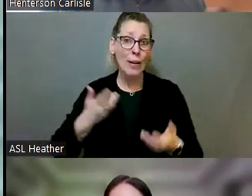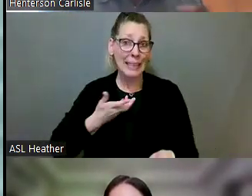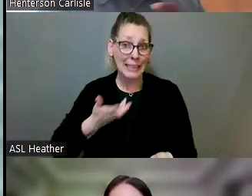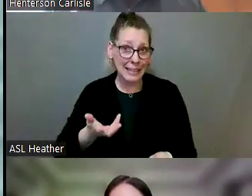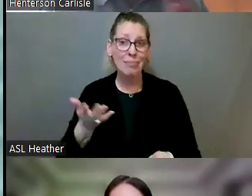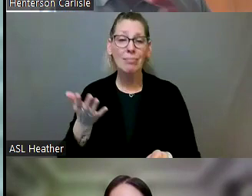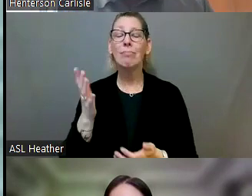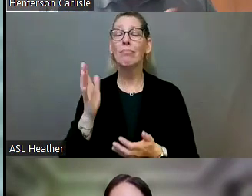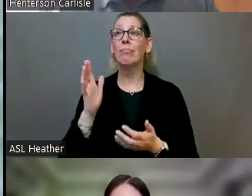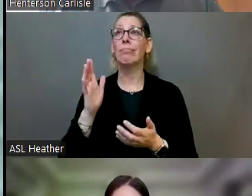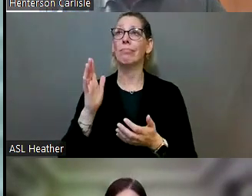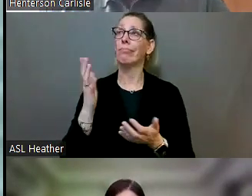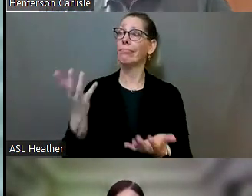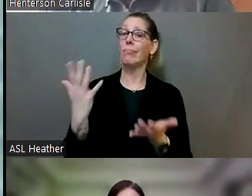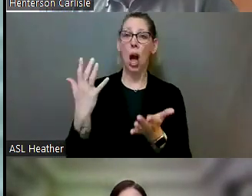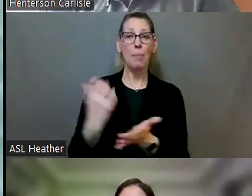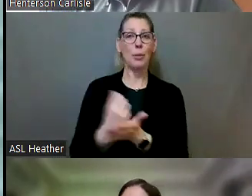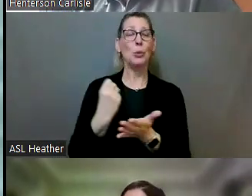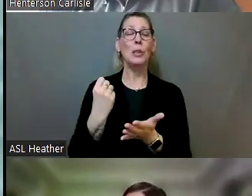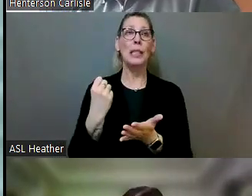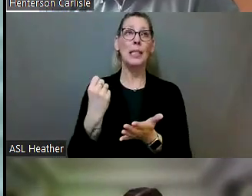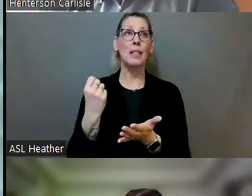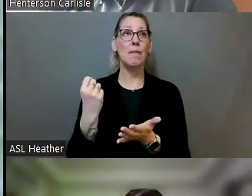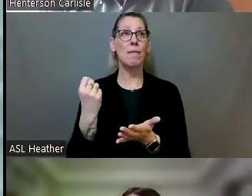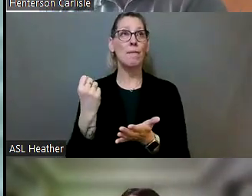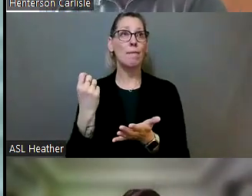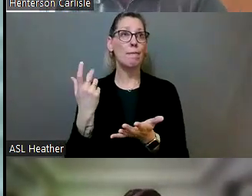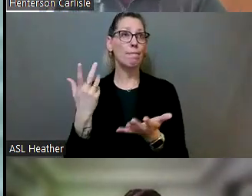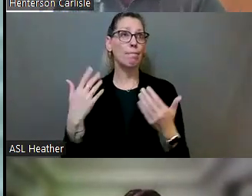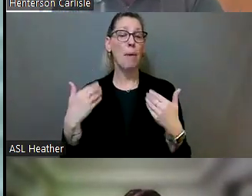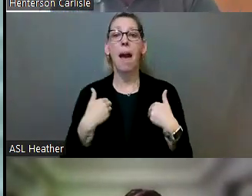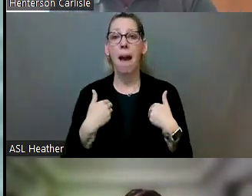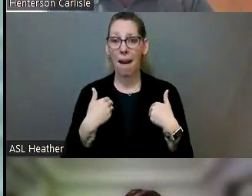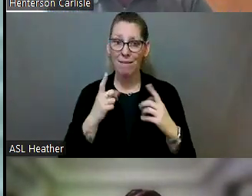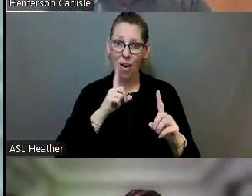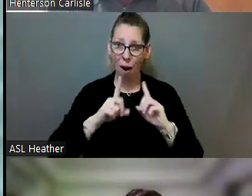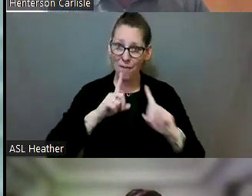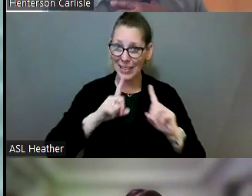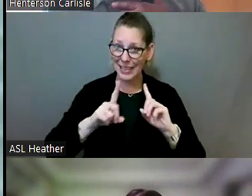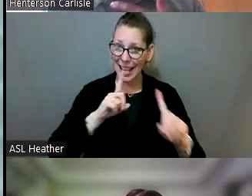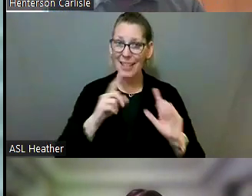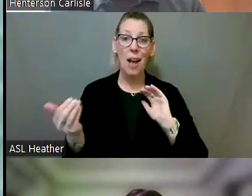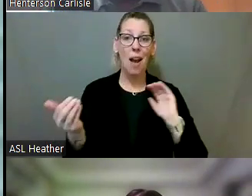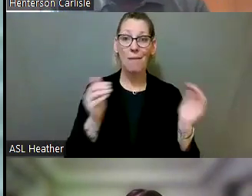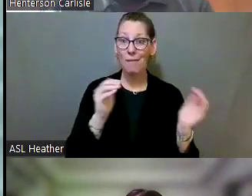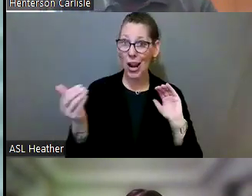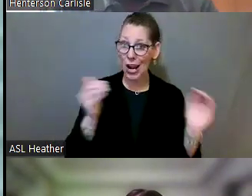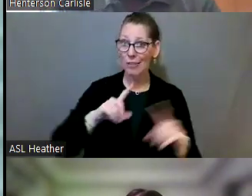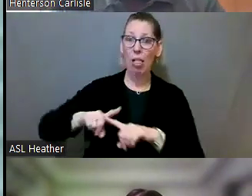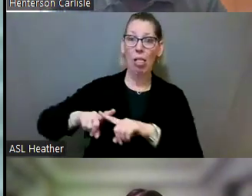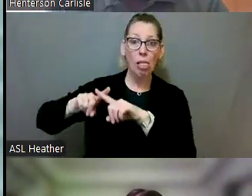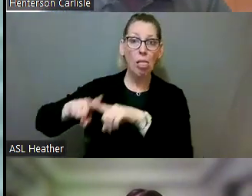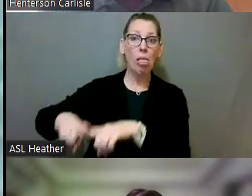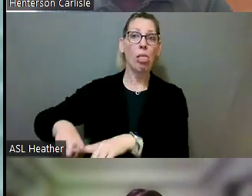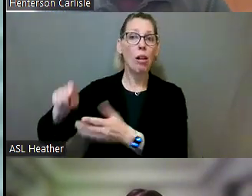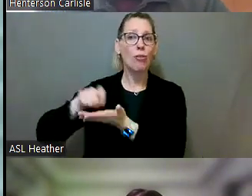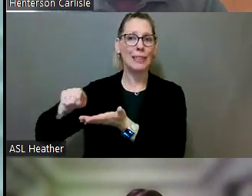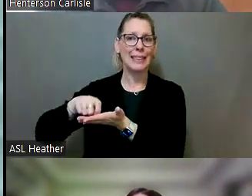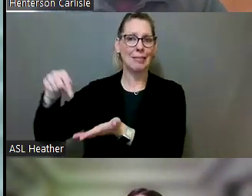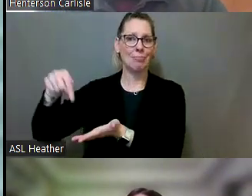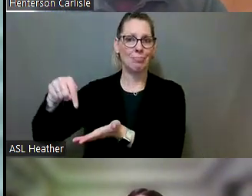opportunities to have conversations versus dependent on written material.